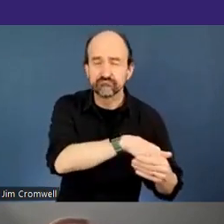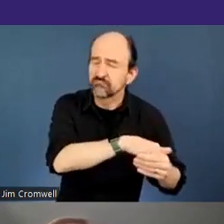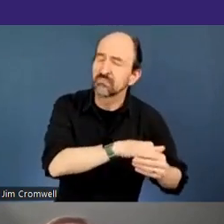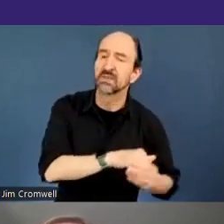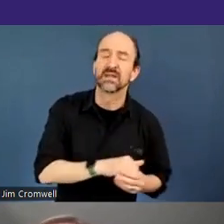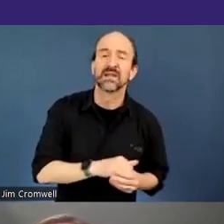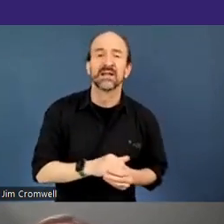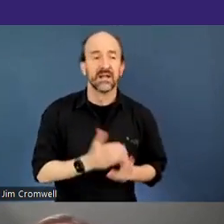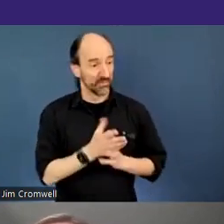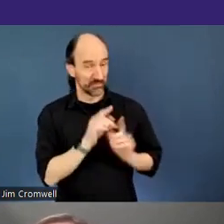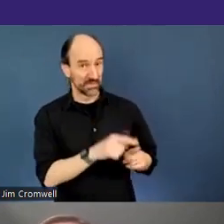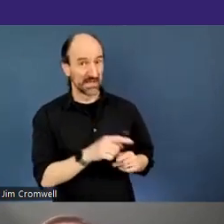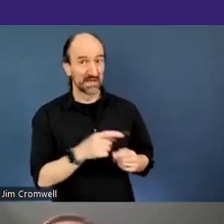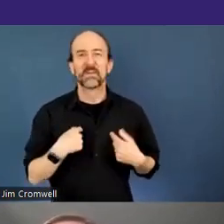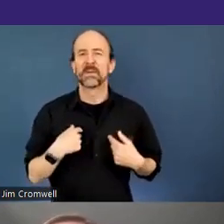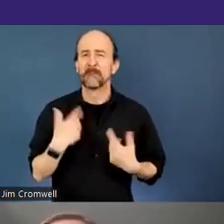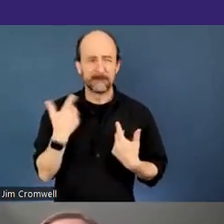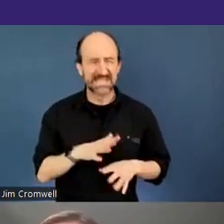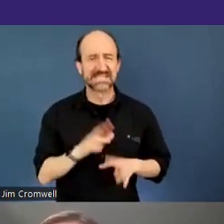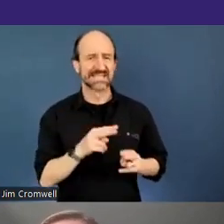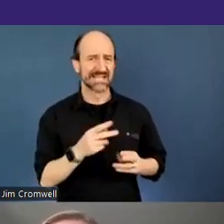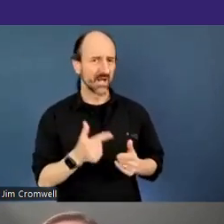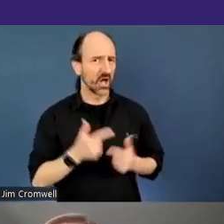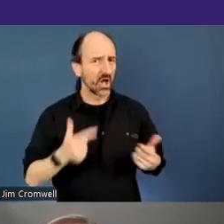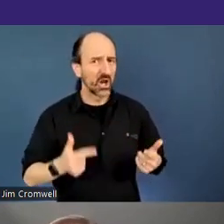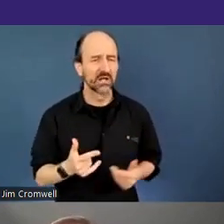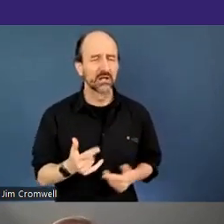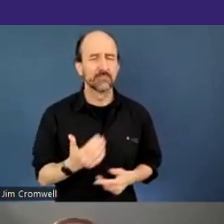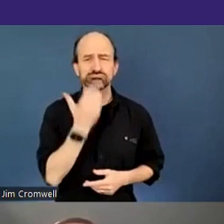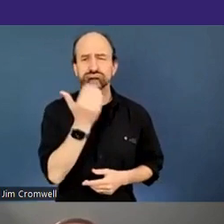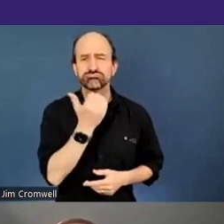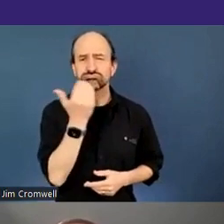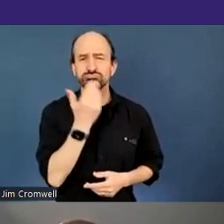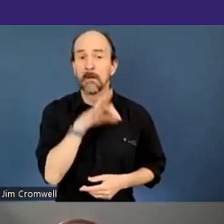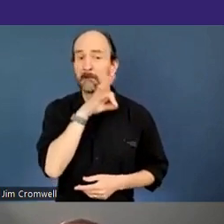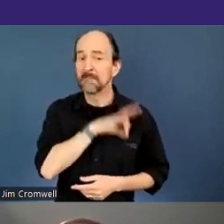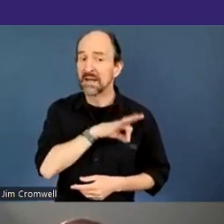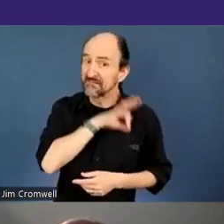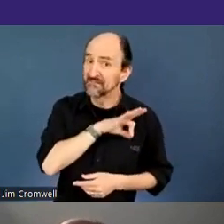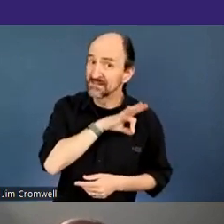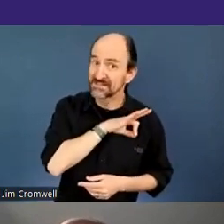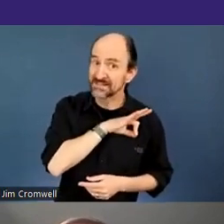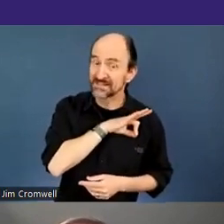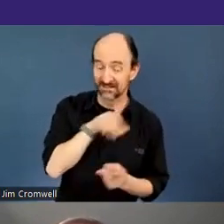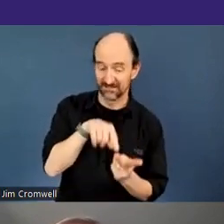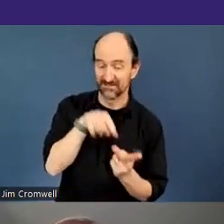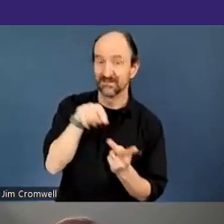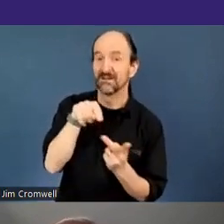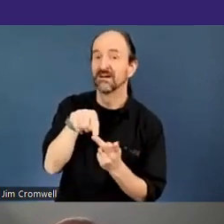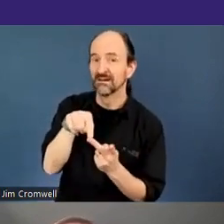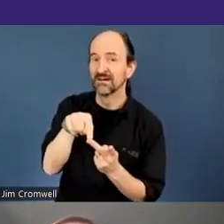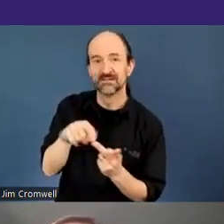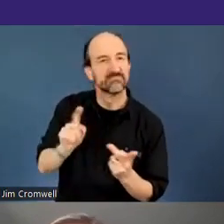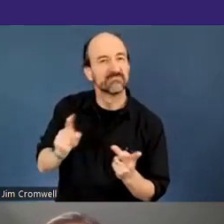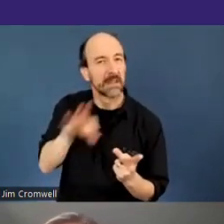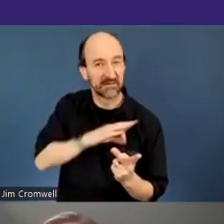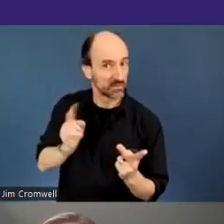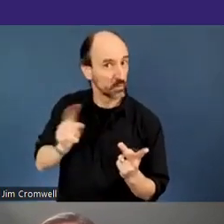frequent emergence of wonderful benefits that come from that. That's what we want to share more about in the second part of